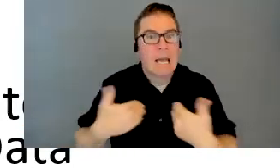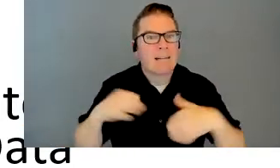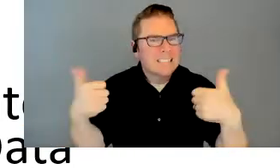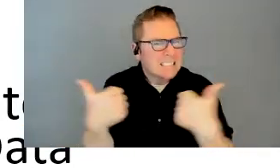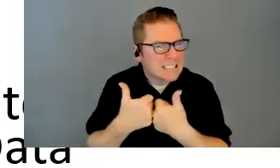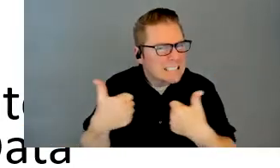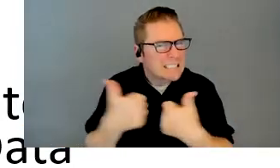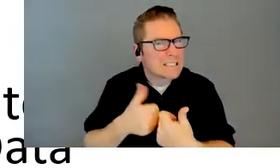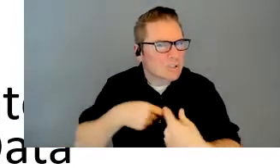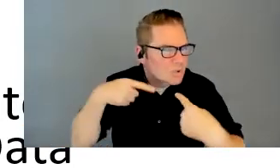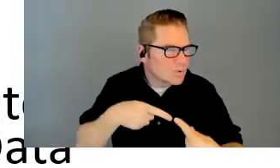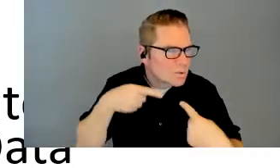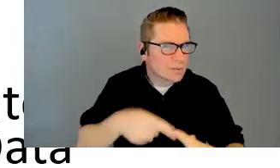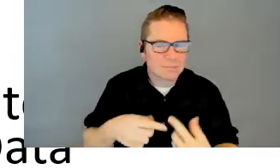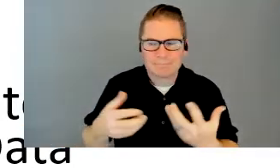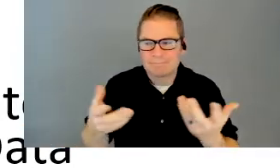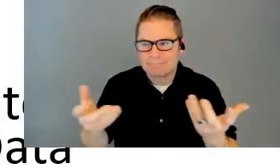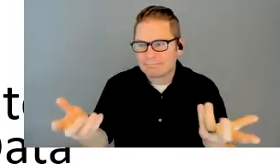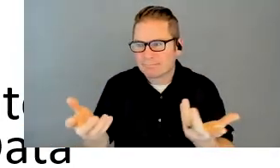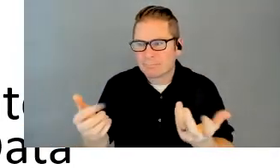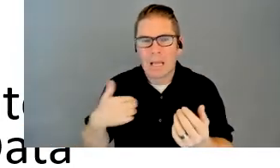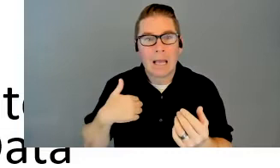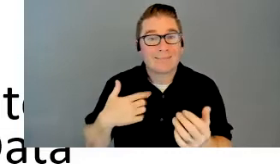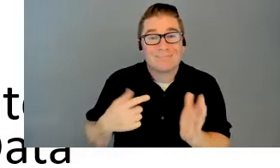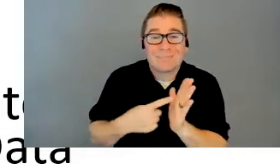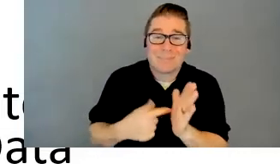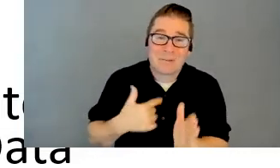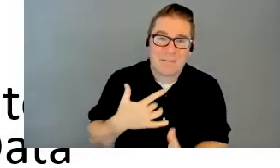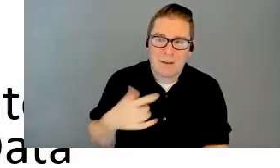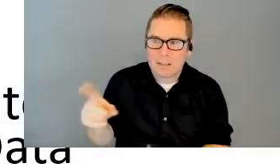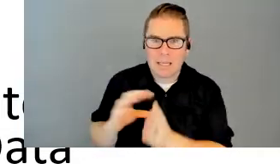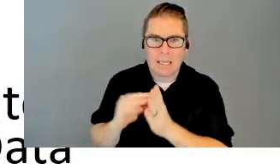sometimes we feel like students get in the way. I understand that. I get it.